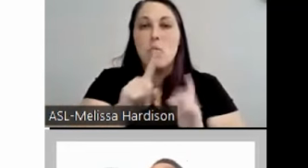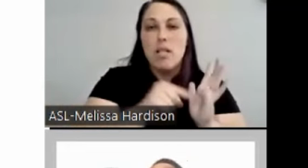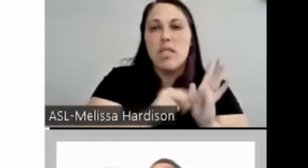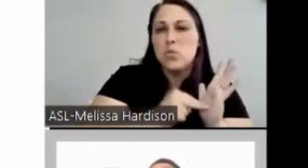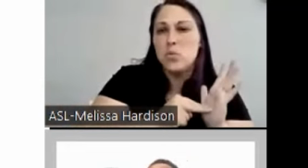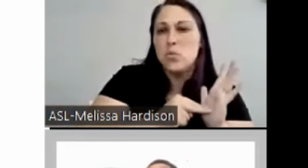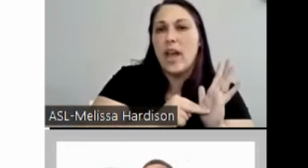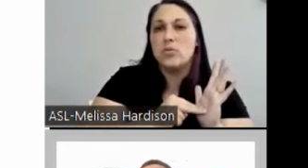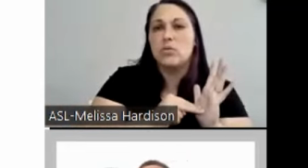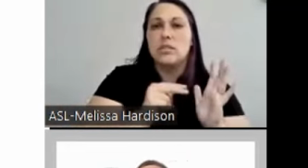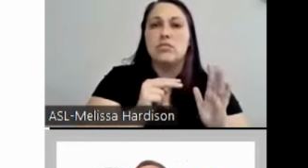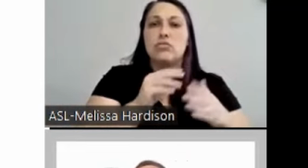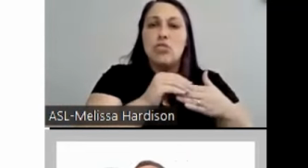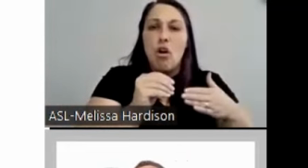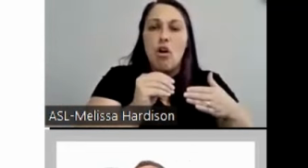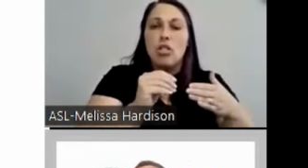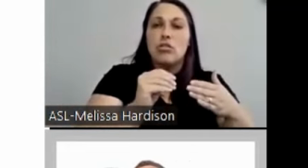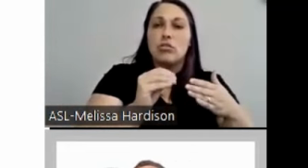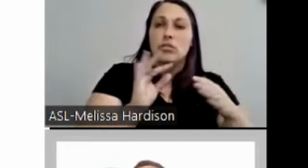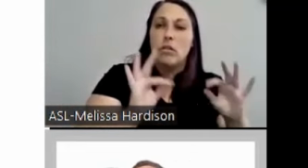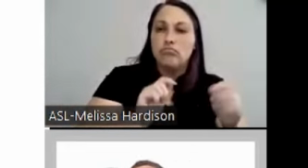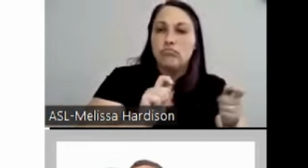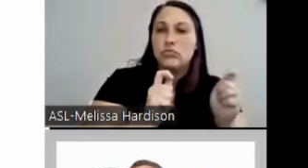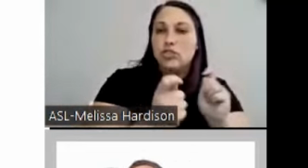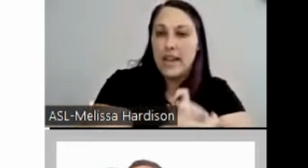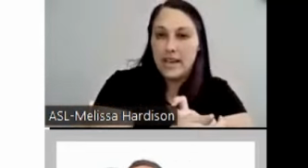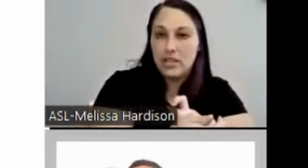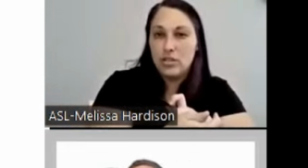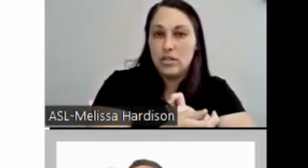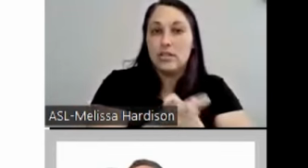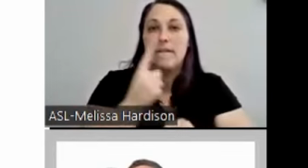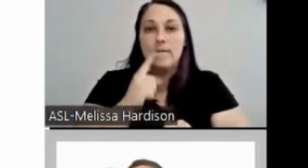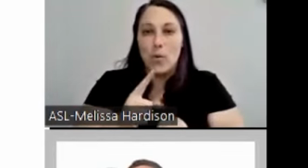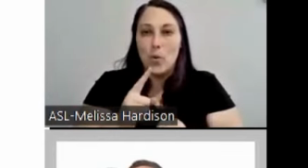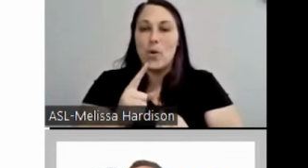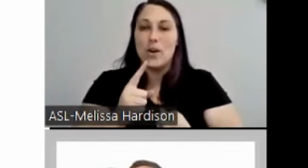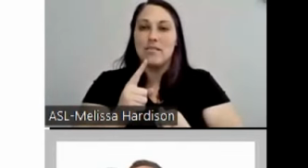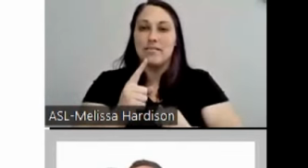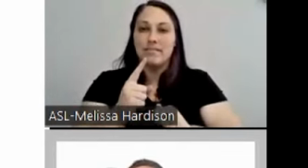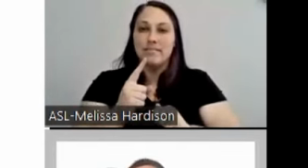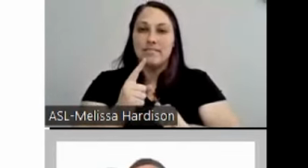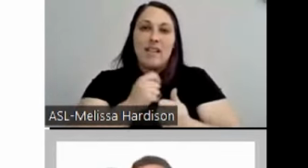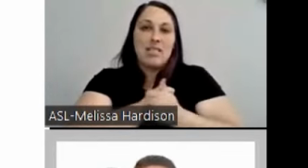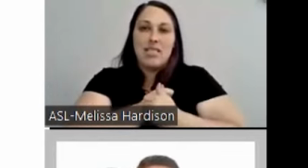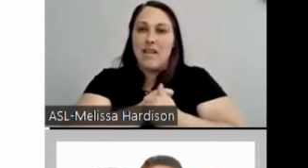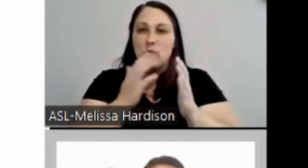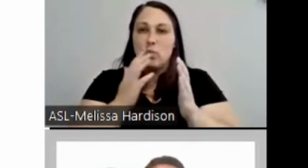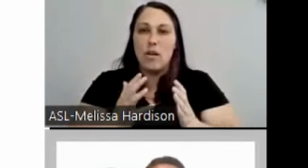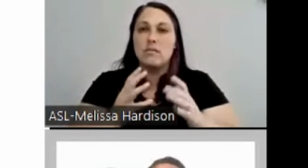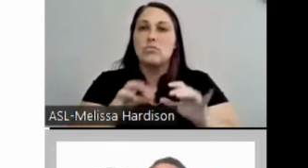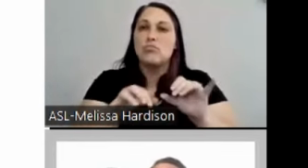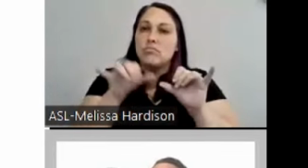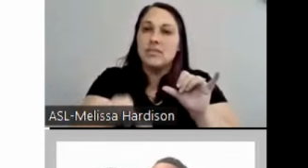They were able to serve 90 consumers with 359 assistive devices and medical -- durable medical equipment items.